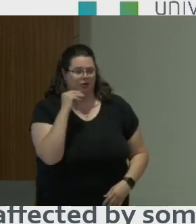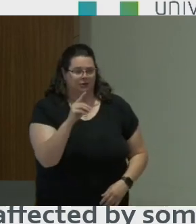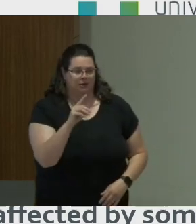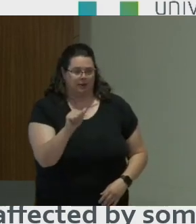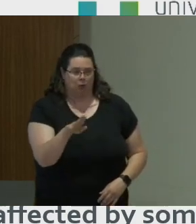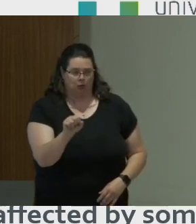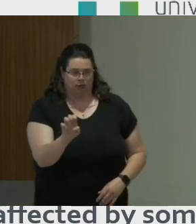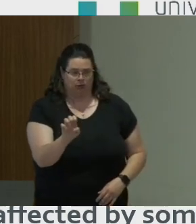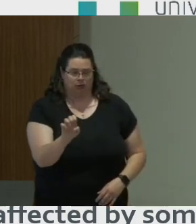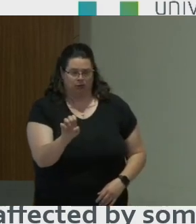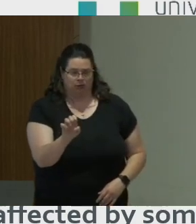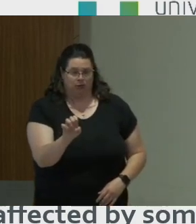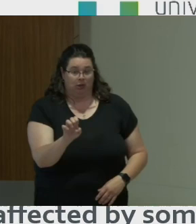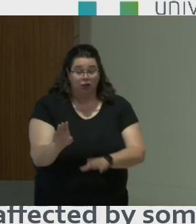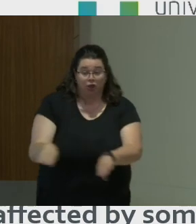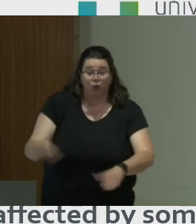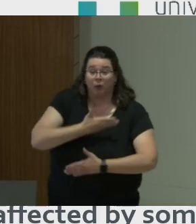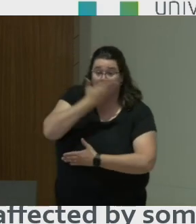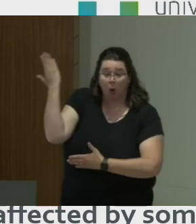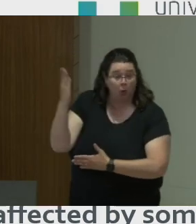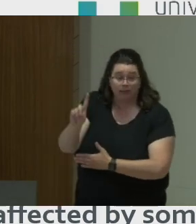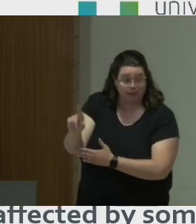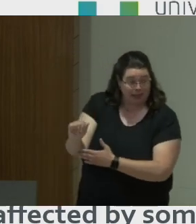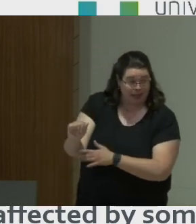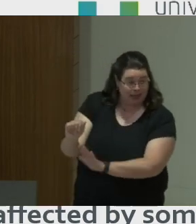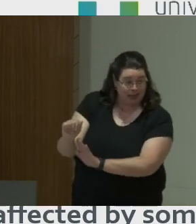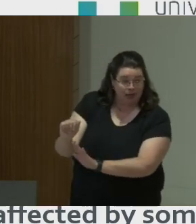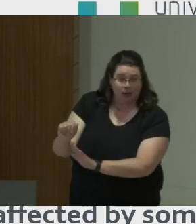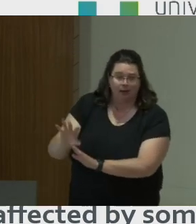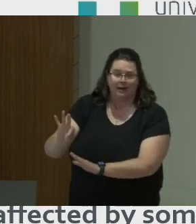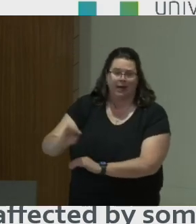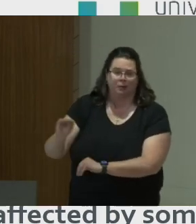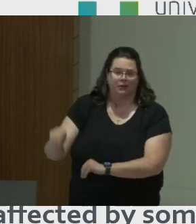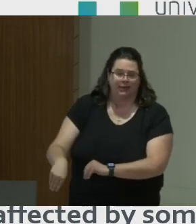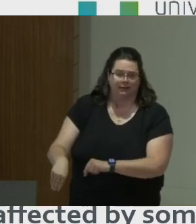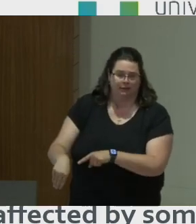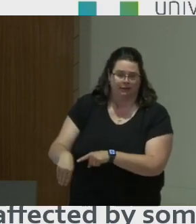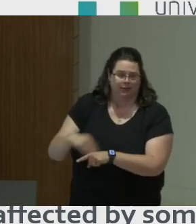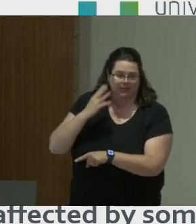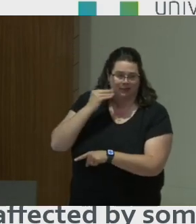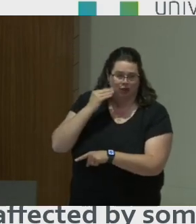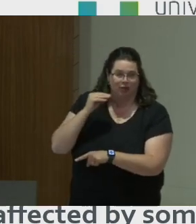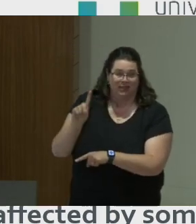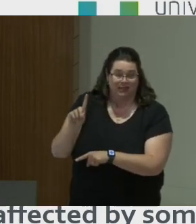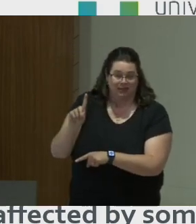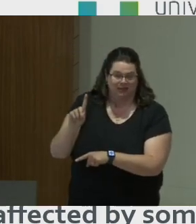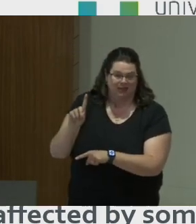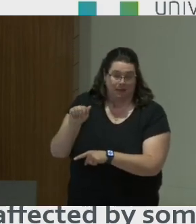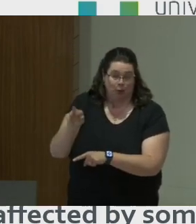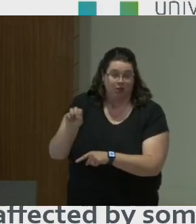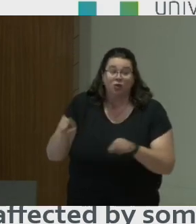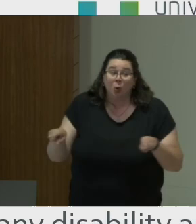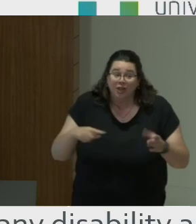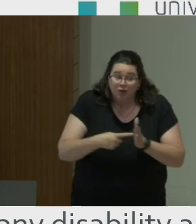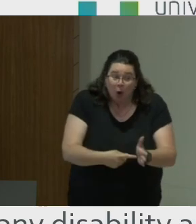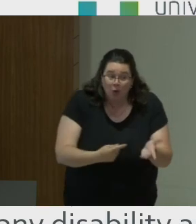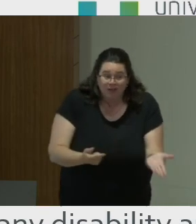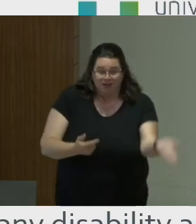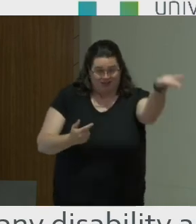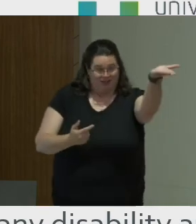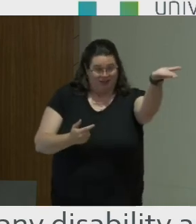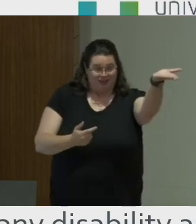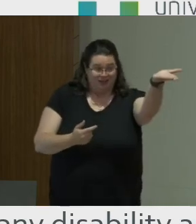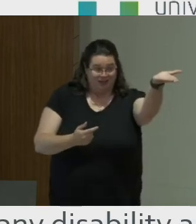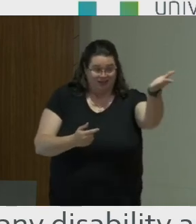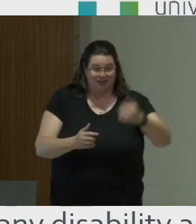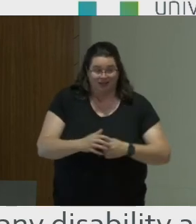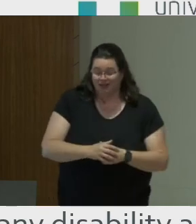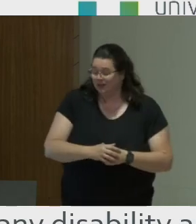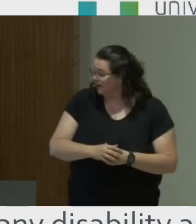in the children without disability 9%, so it shows the dimension and the main findings